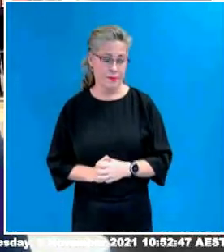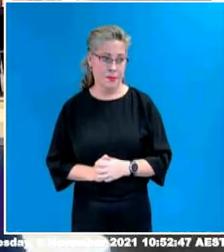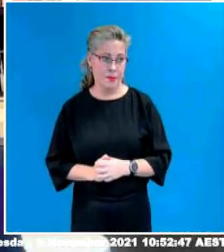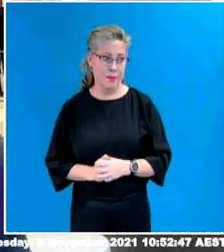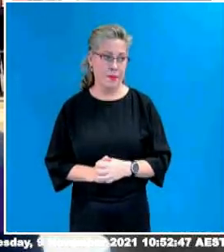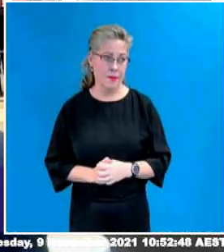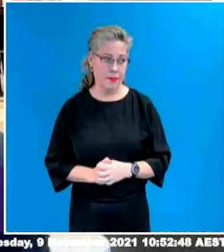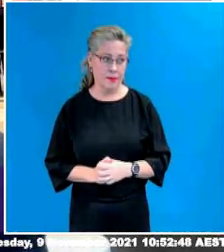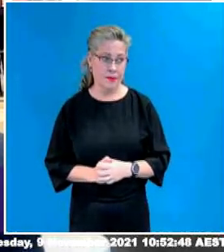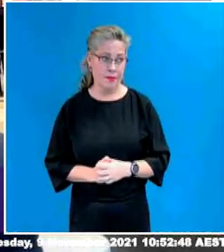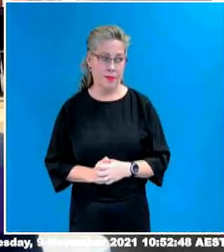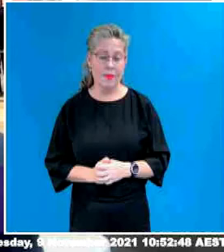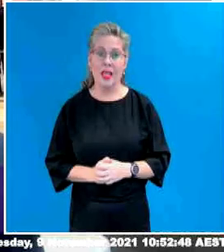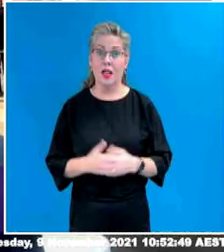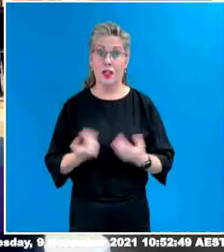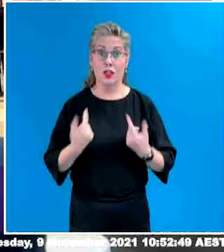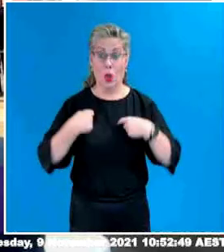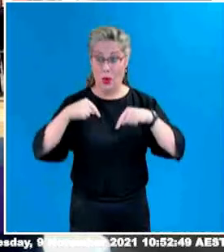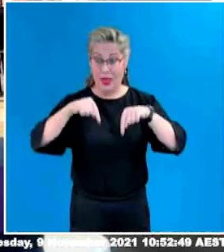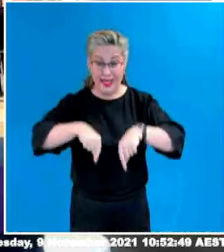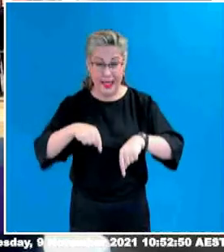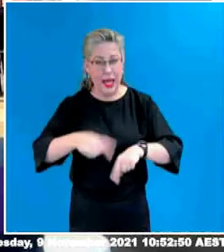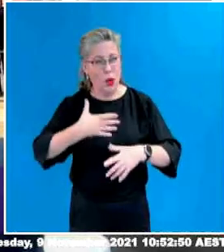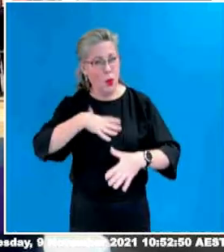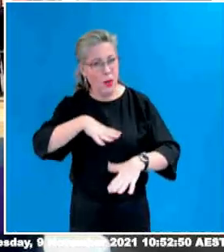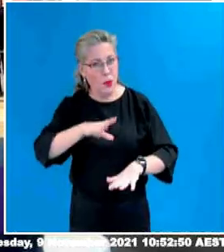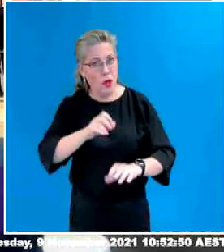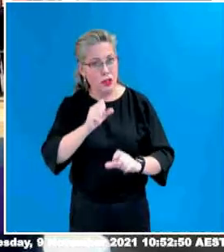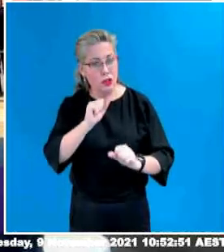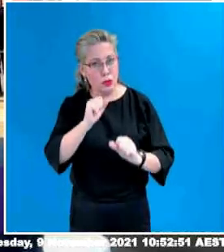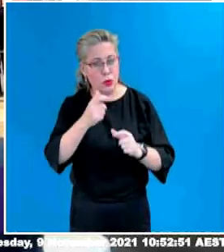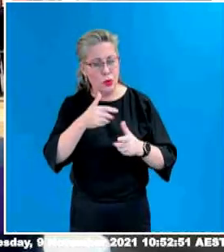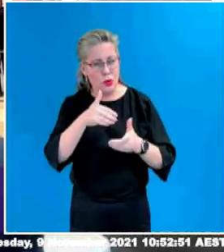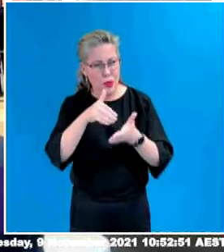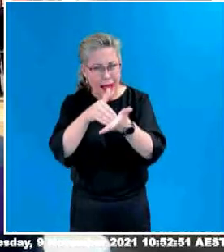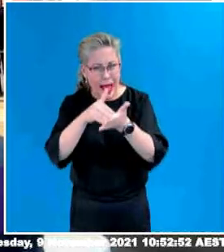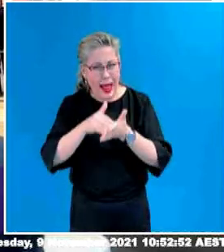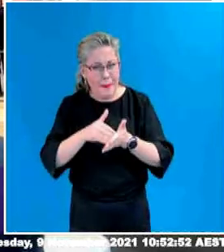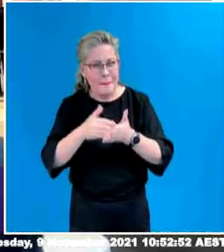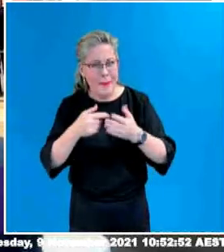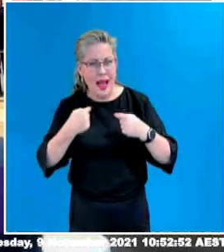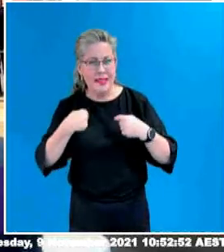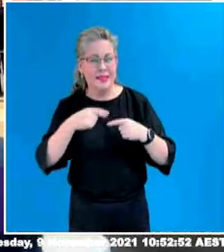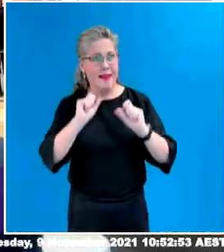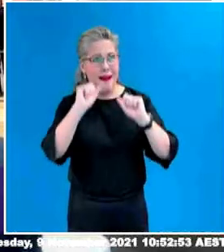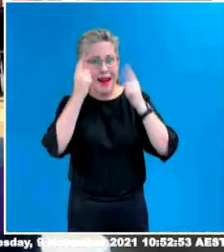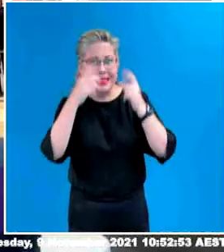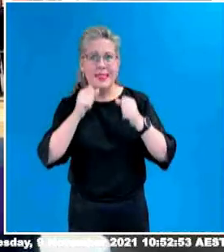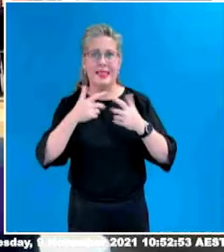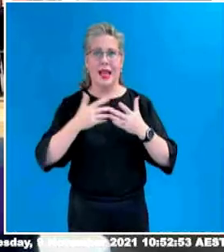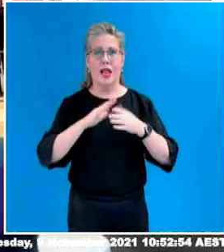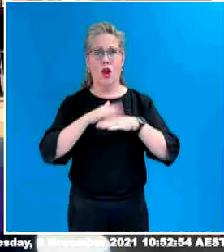international human rights law and the CRPD can be incorporated into the